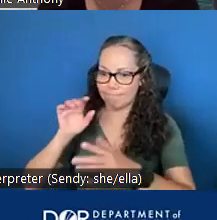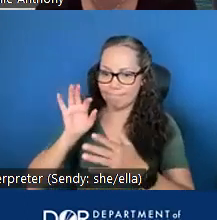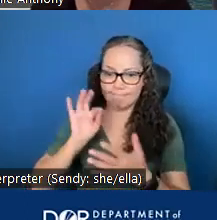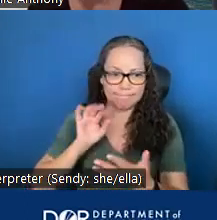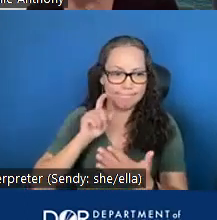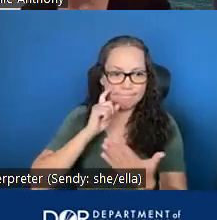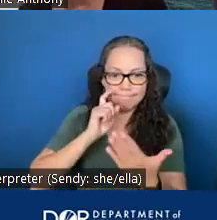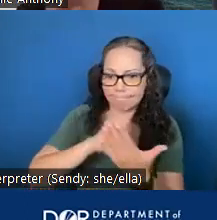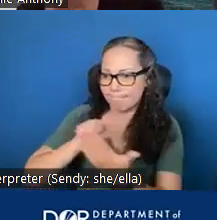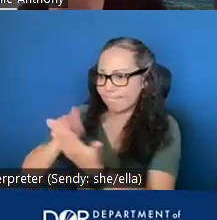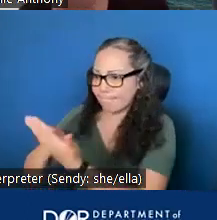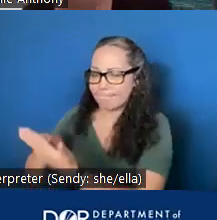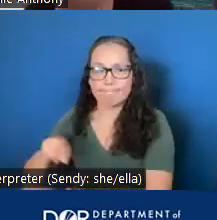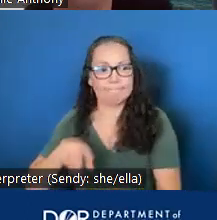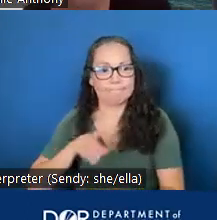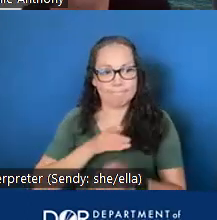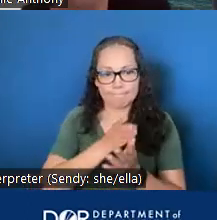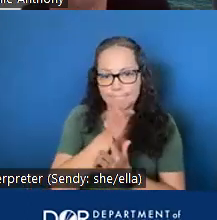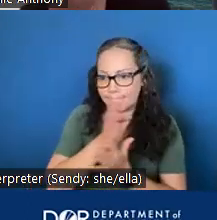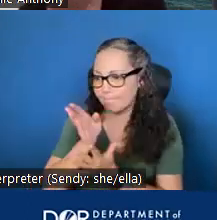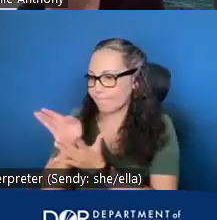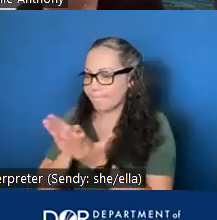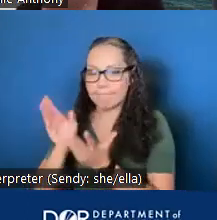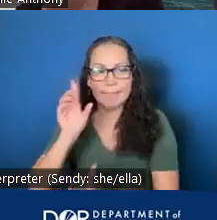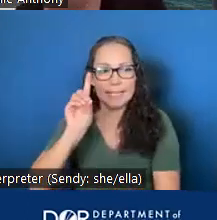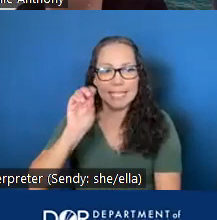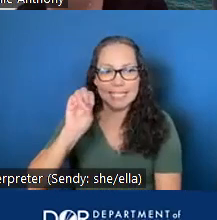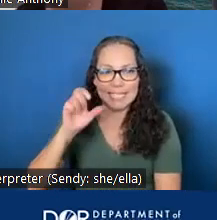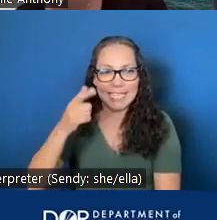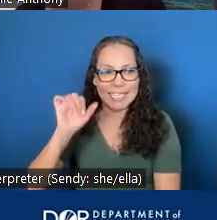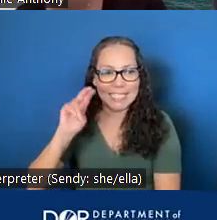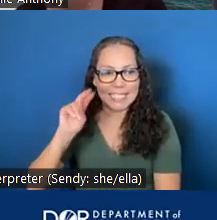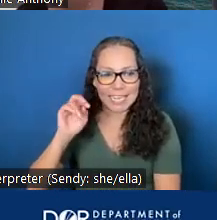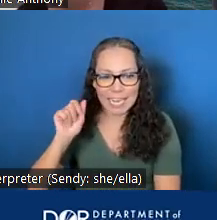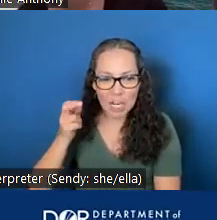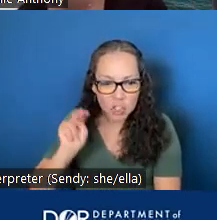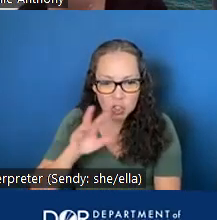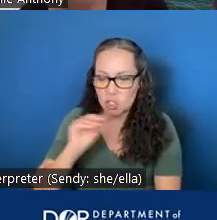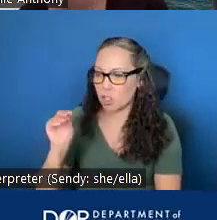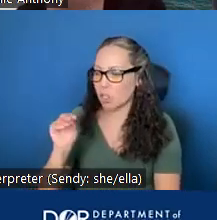how the programs are expending the funding um to development of agendas for the various